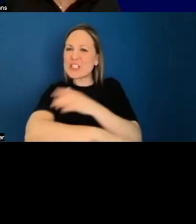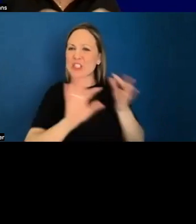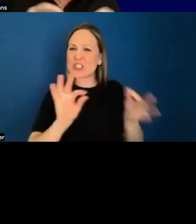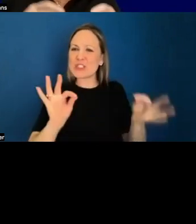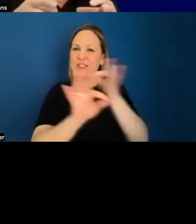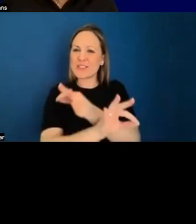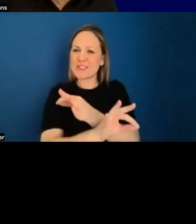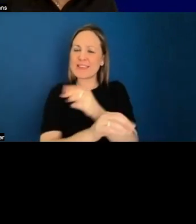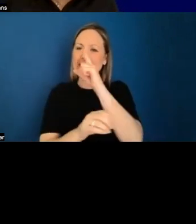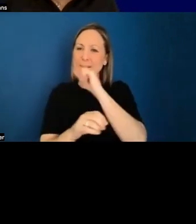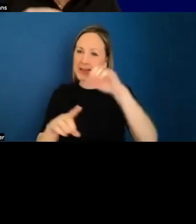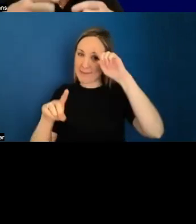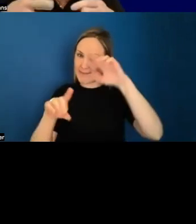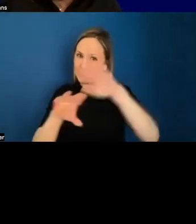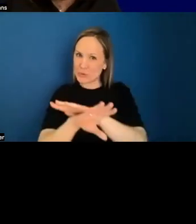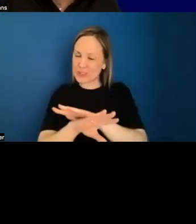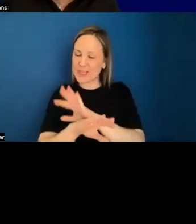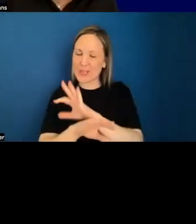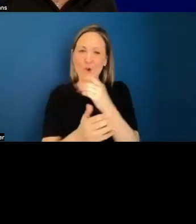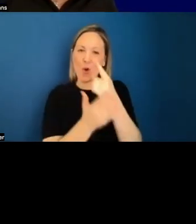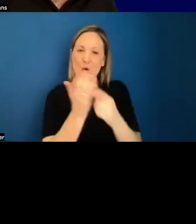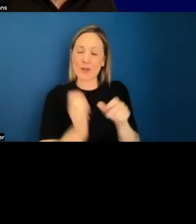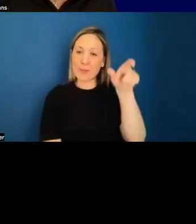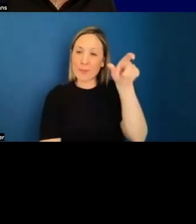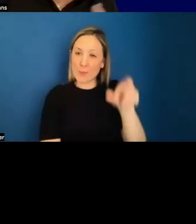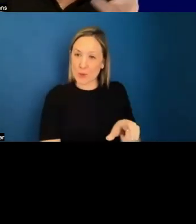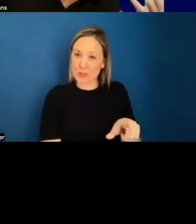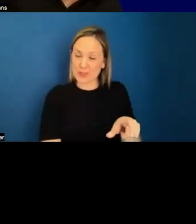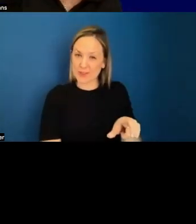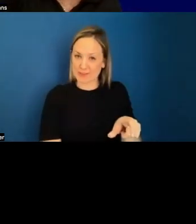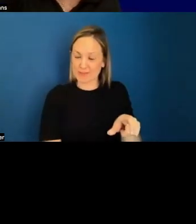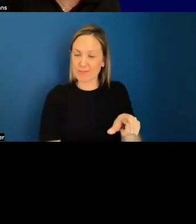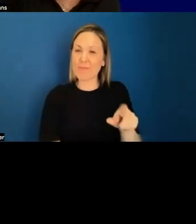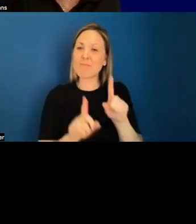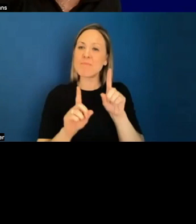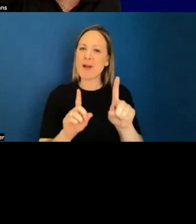not only to the individual who is living with these experiences, but to their